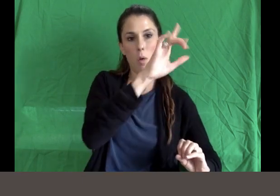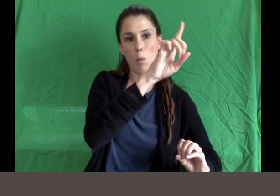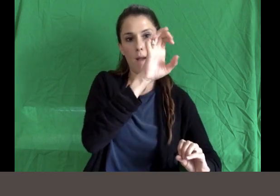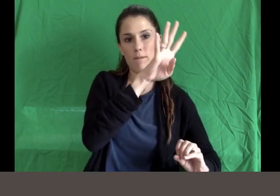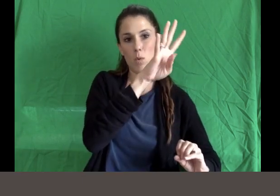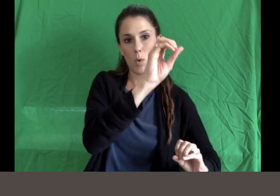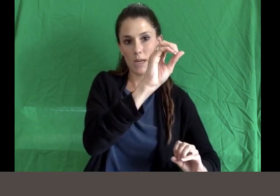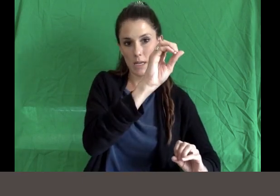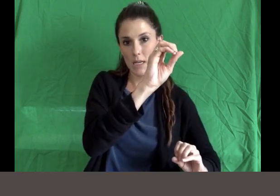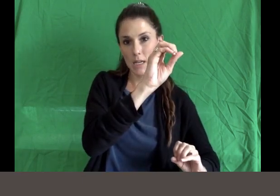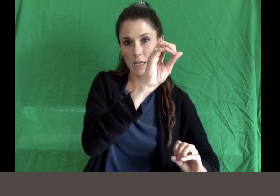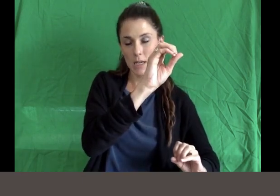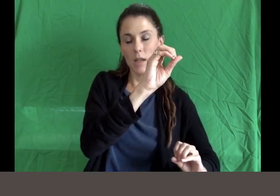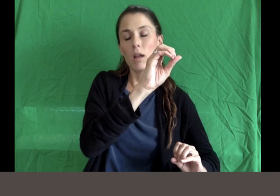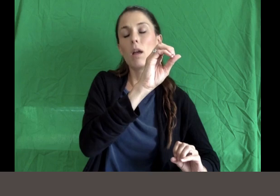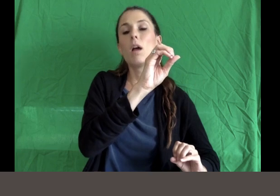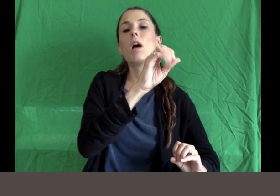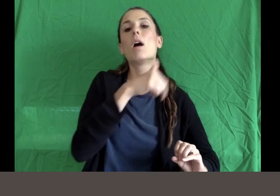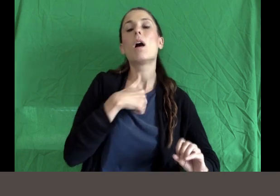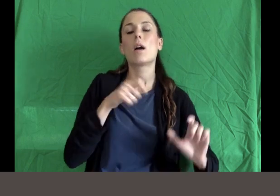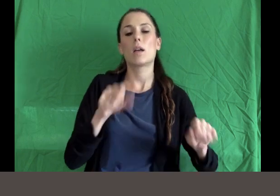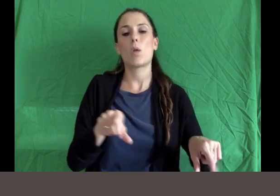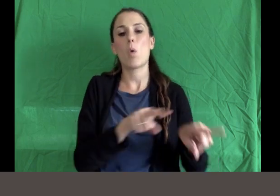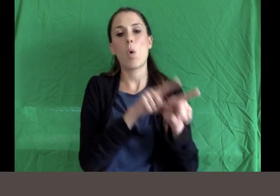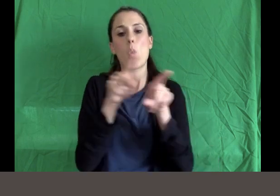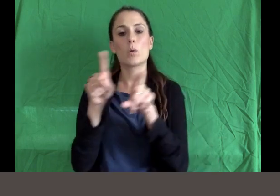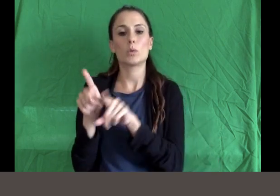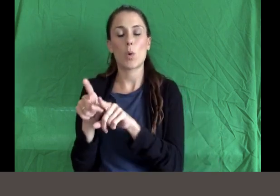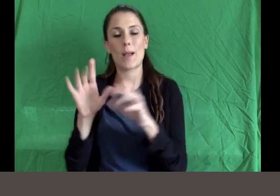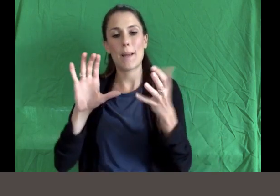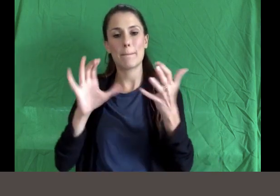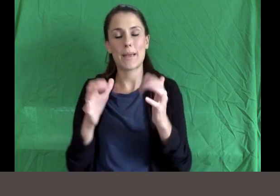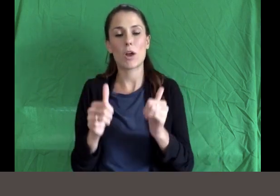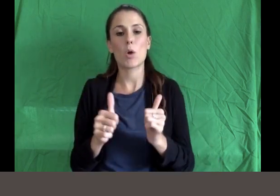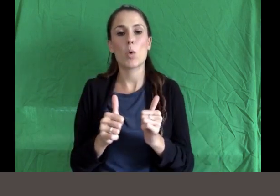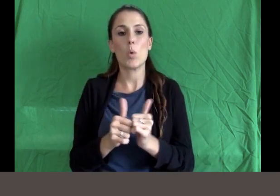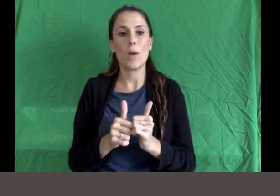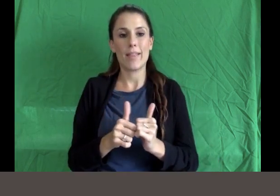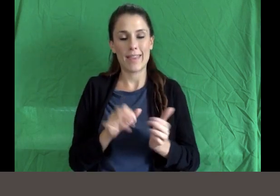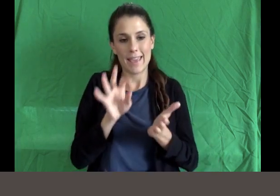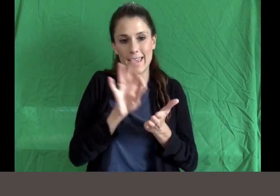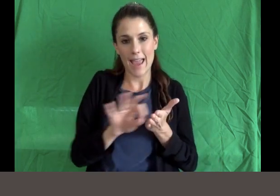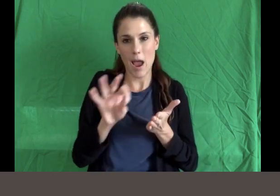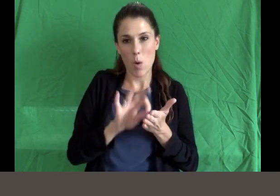the number of chunks that are apparent within each grid now we can also do other things we can